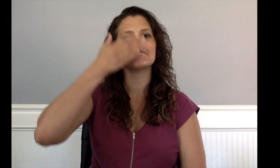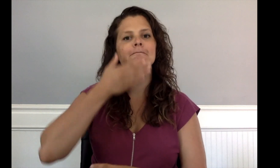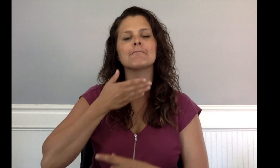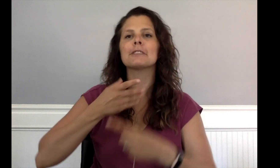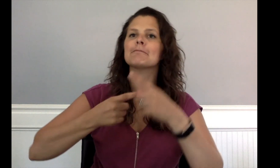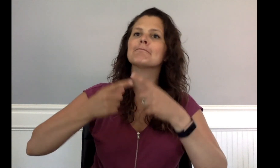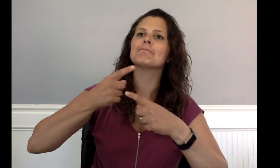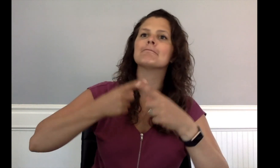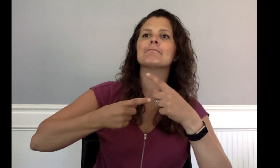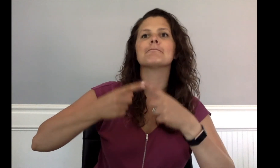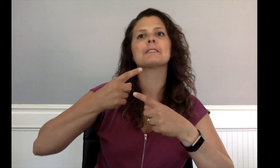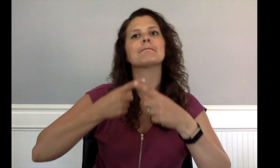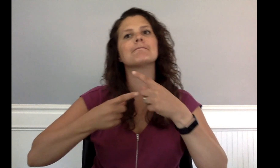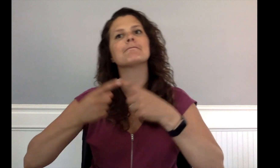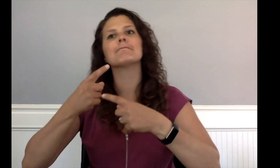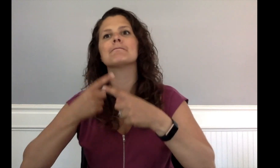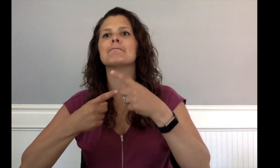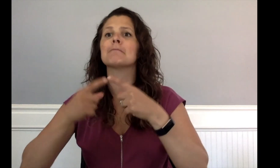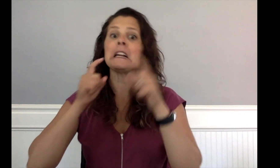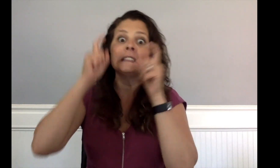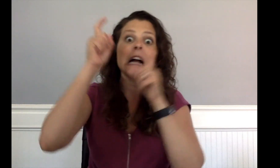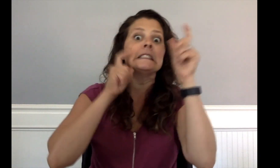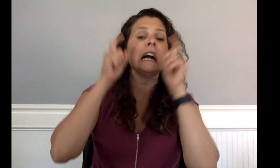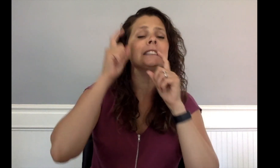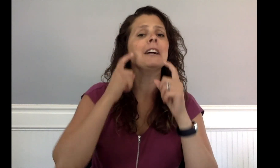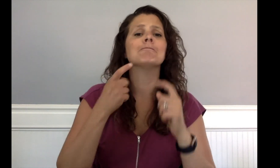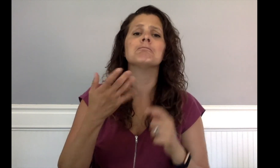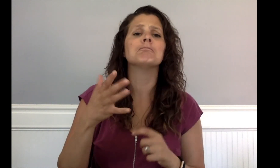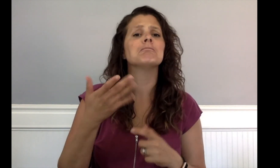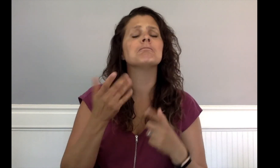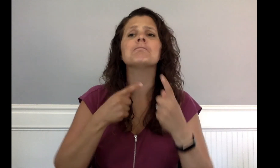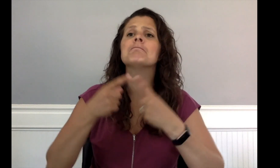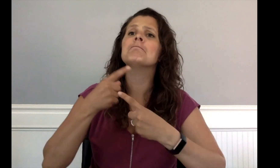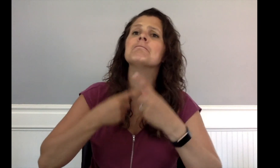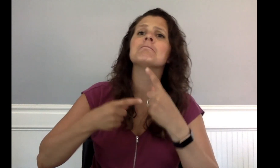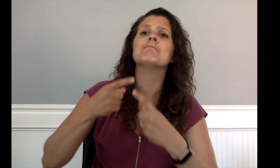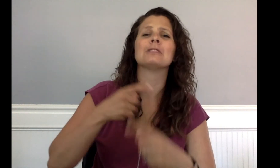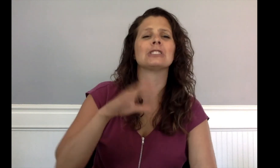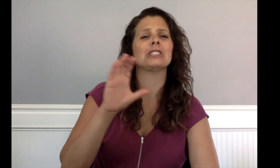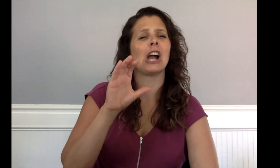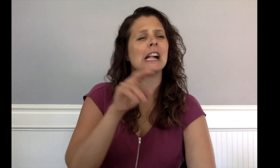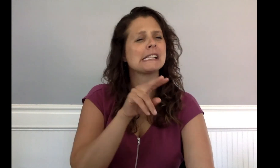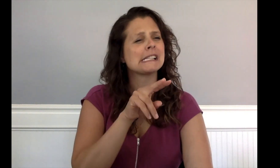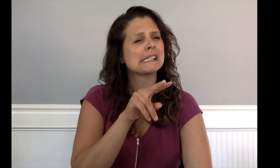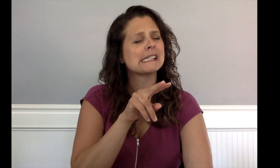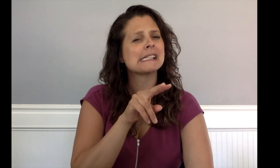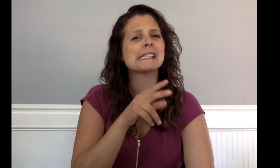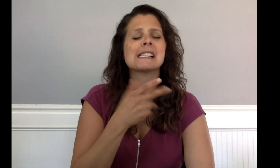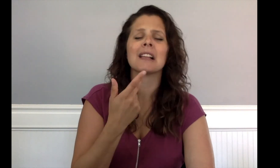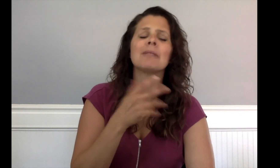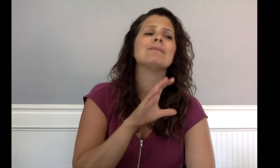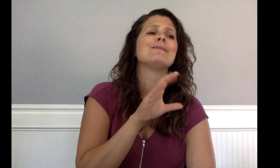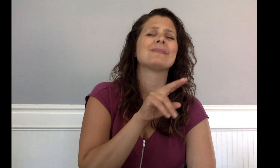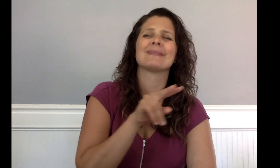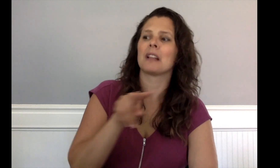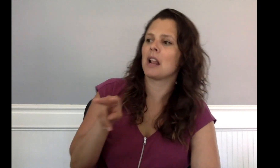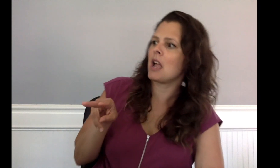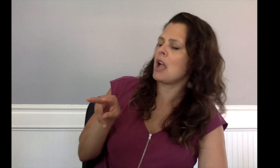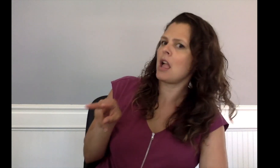His signs were much smaller than Mrs. Castle’s and Frog’s, and his face did not move as much. It was hard to watch